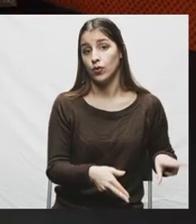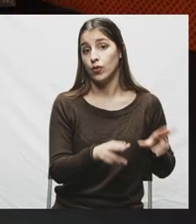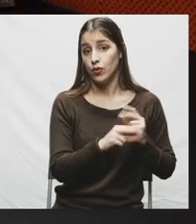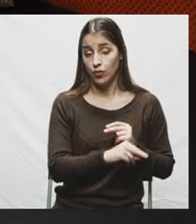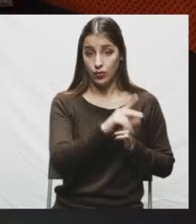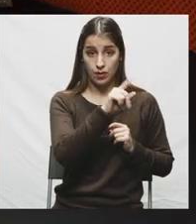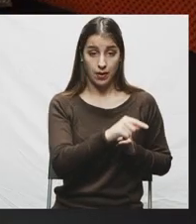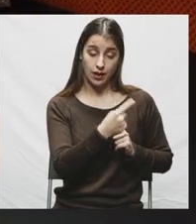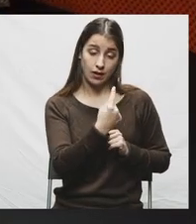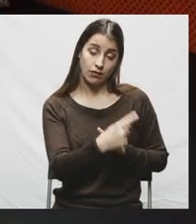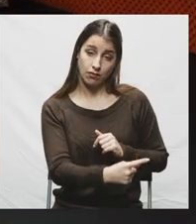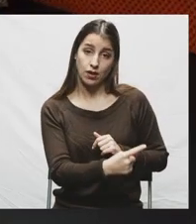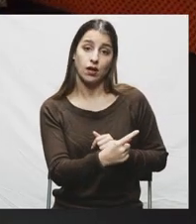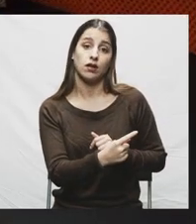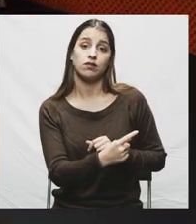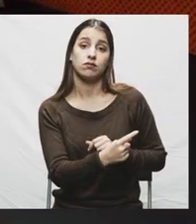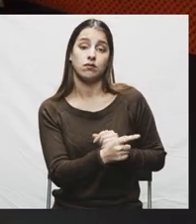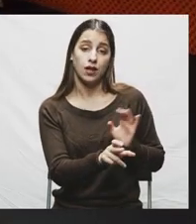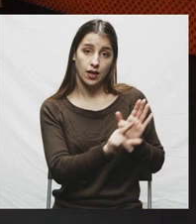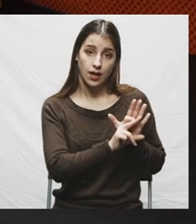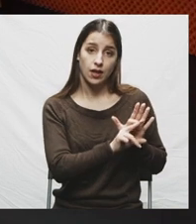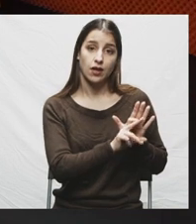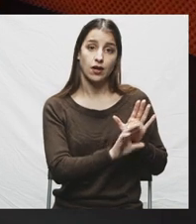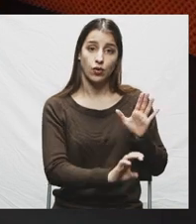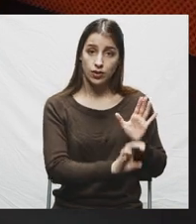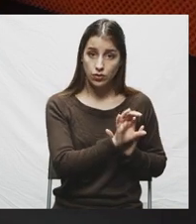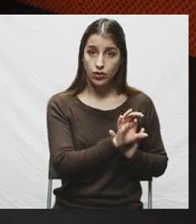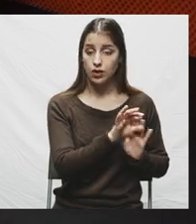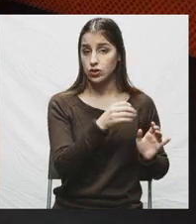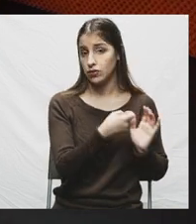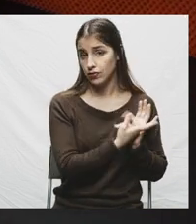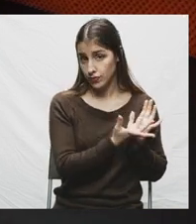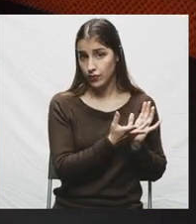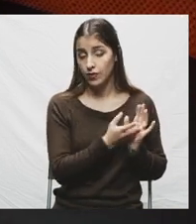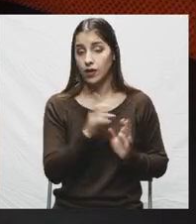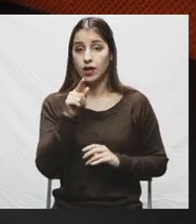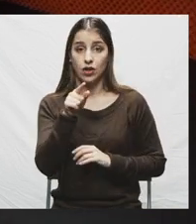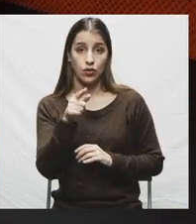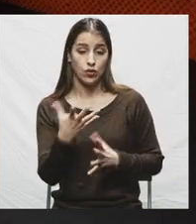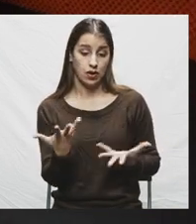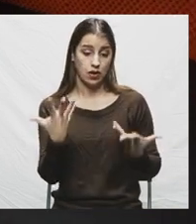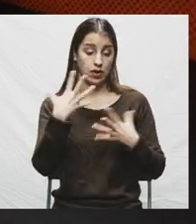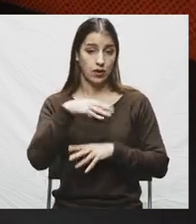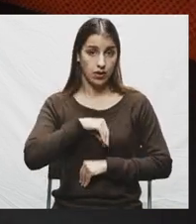A series of rules or multiple compositions that start arising. And you acquired...